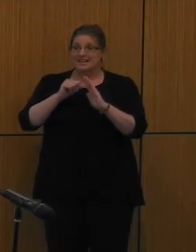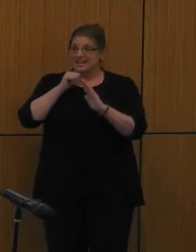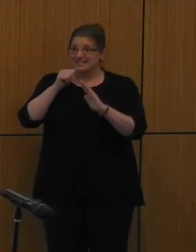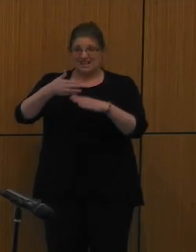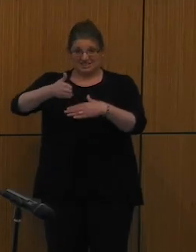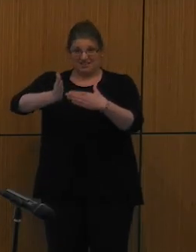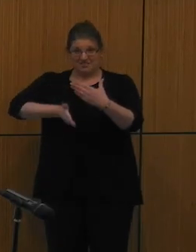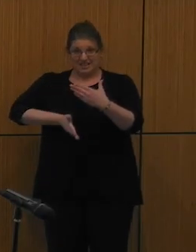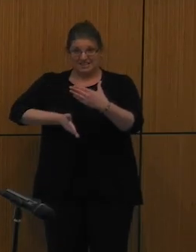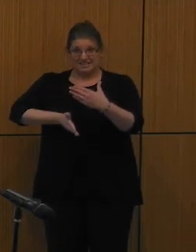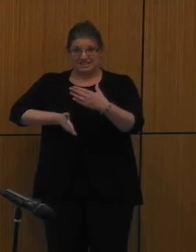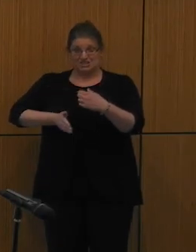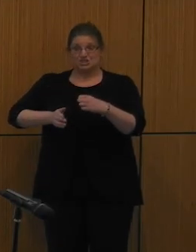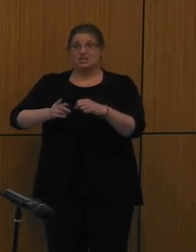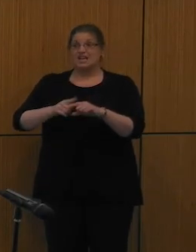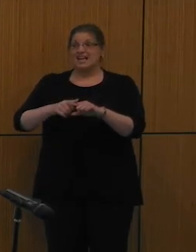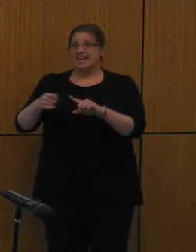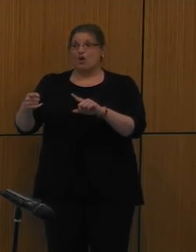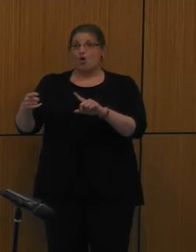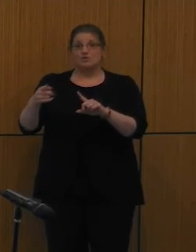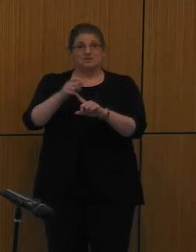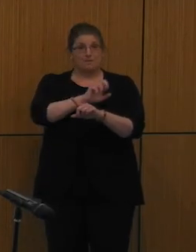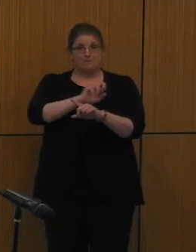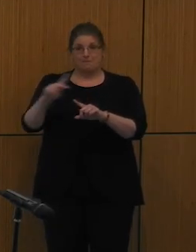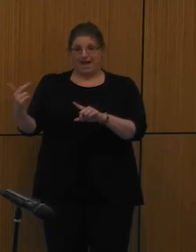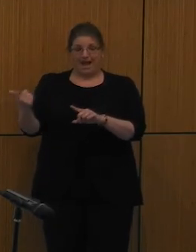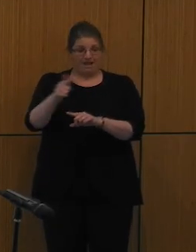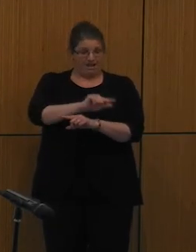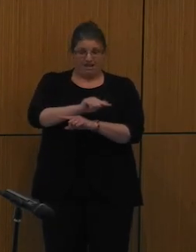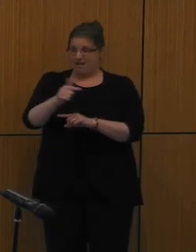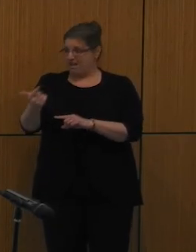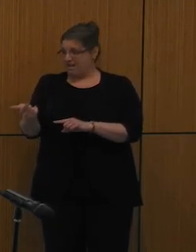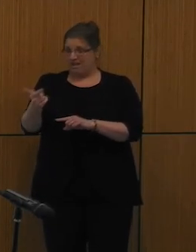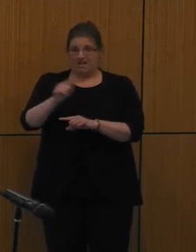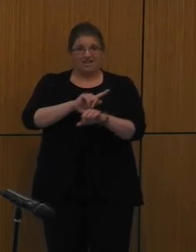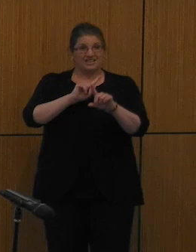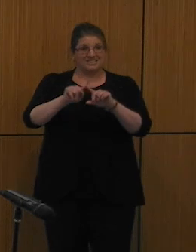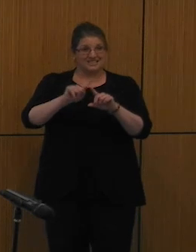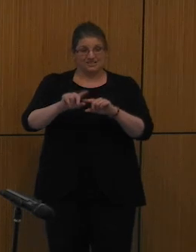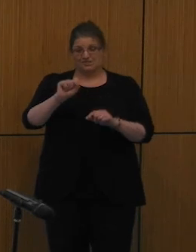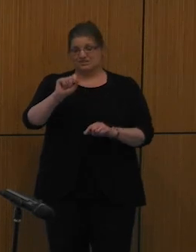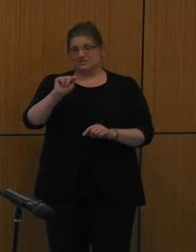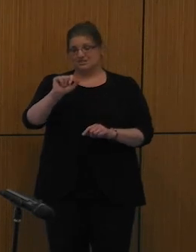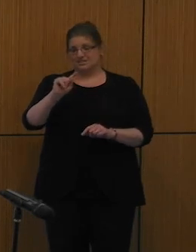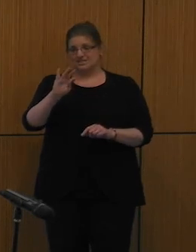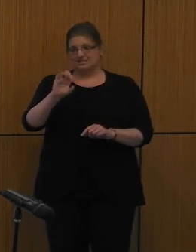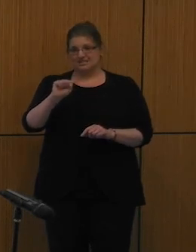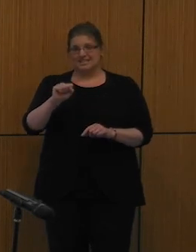It bounces between states until it uses up. Some critical factor.